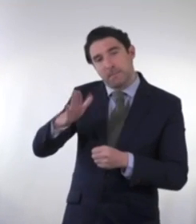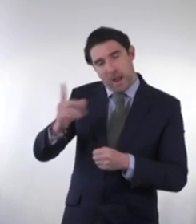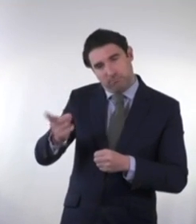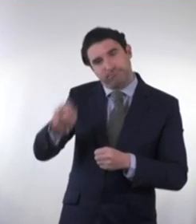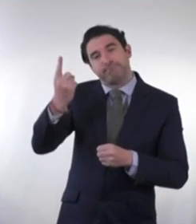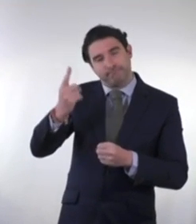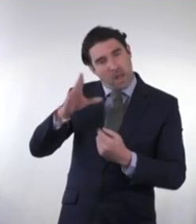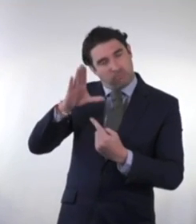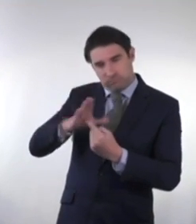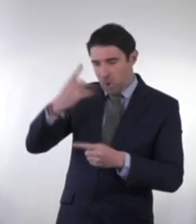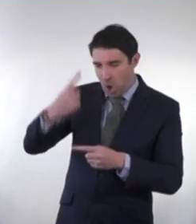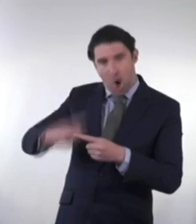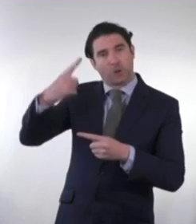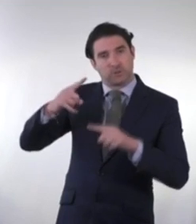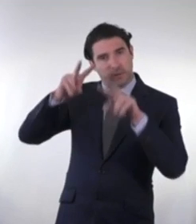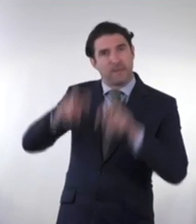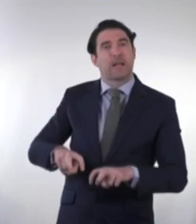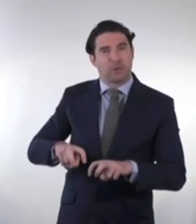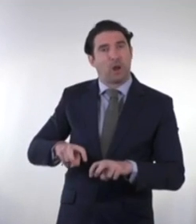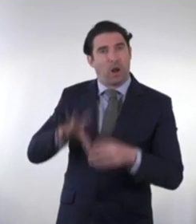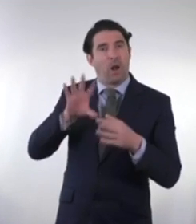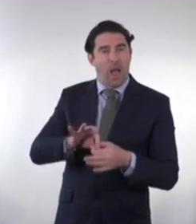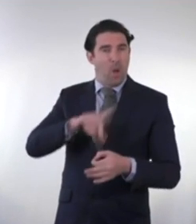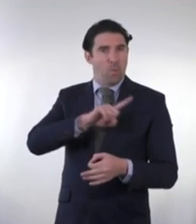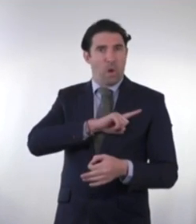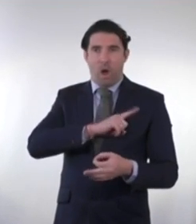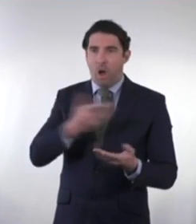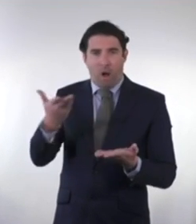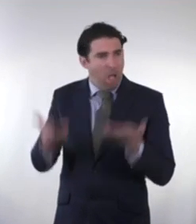right in his support for the midlands engine. That is why we are investing another £200